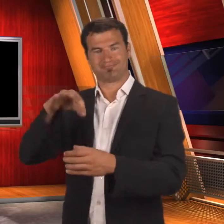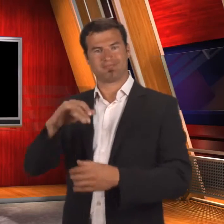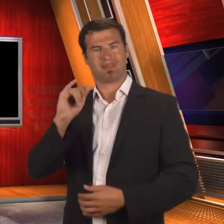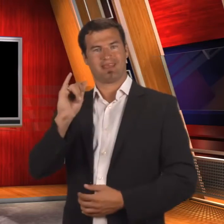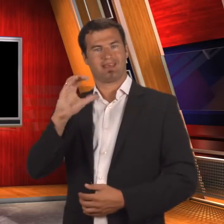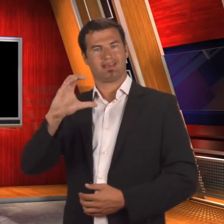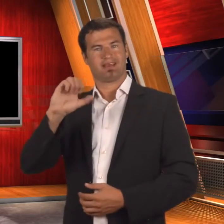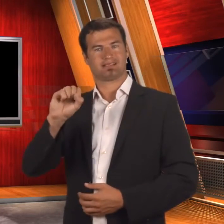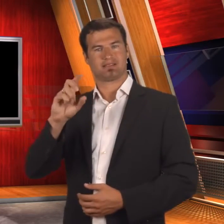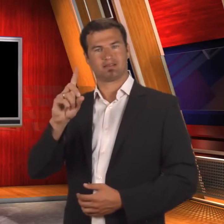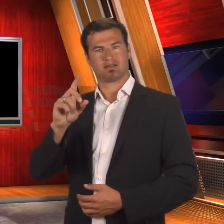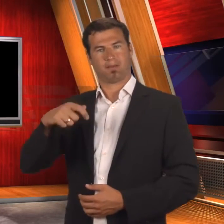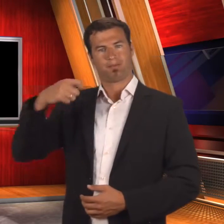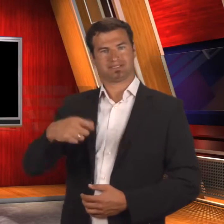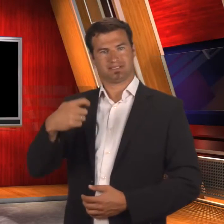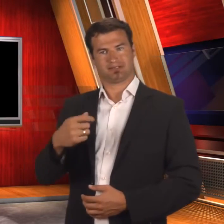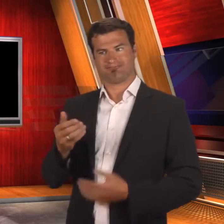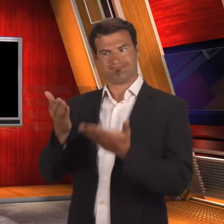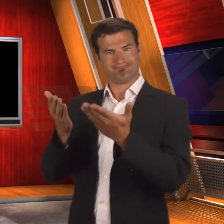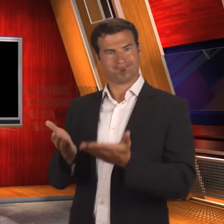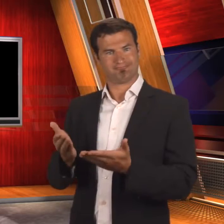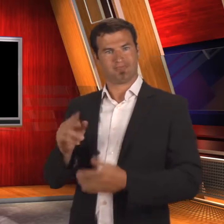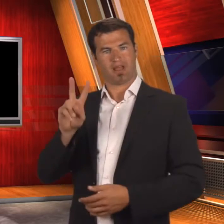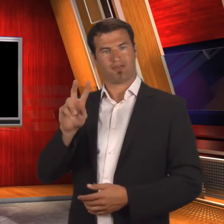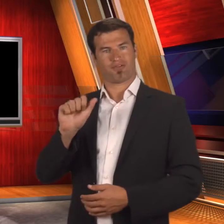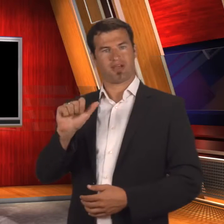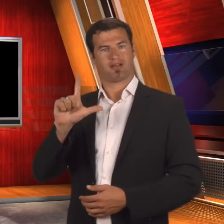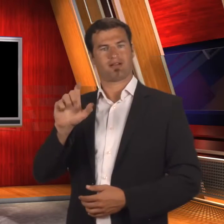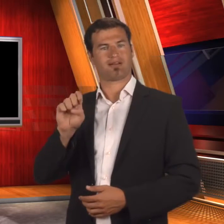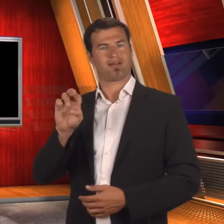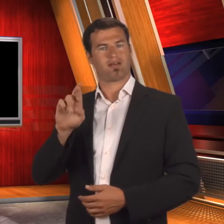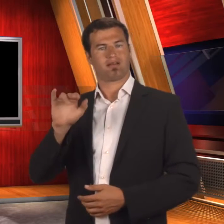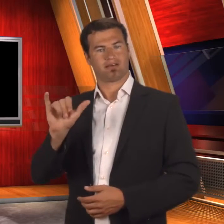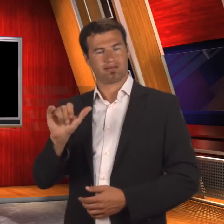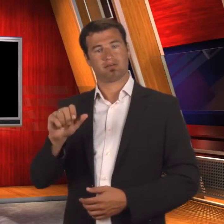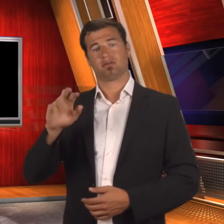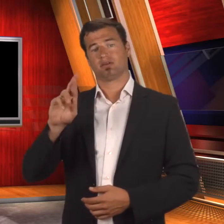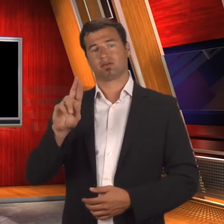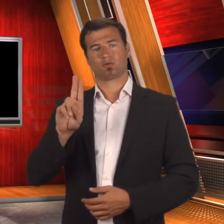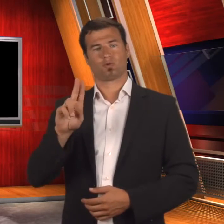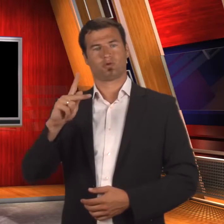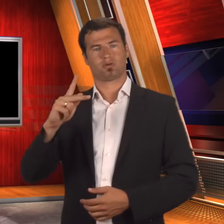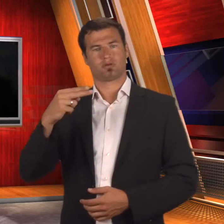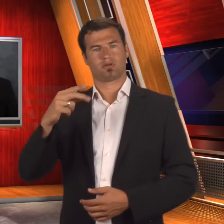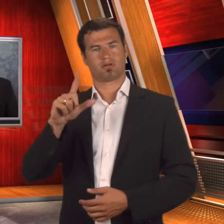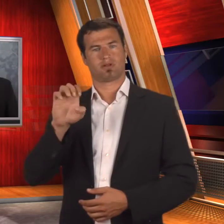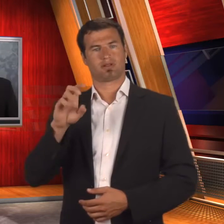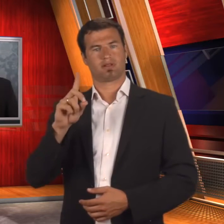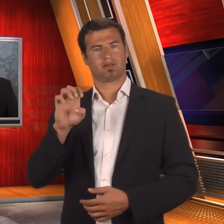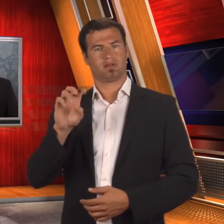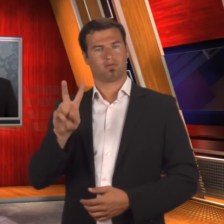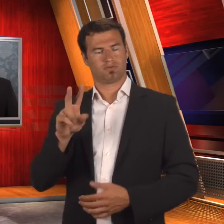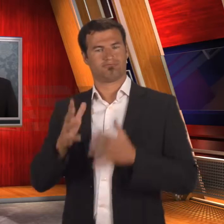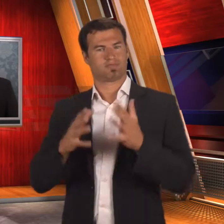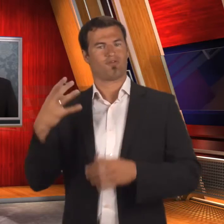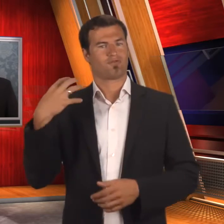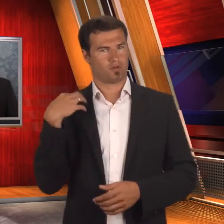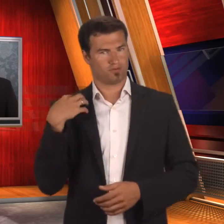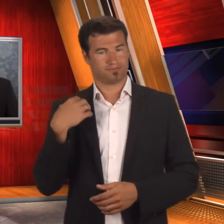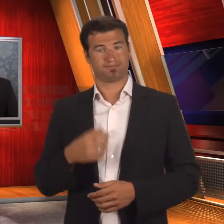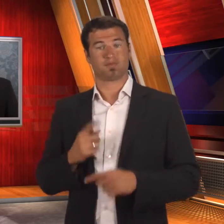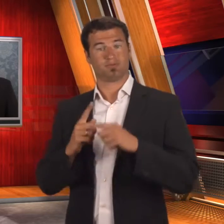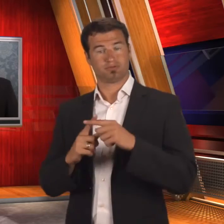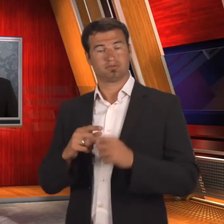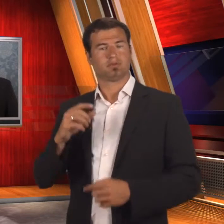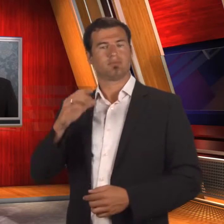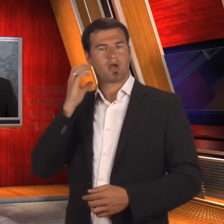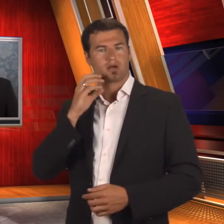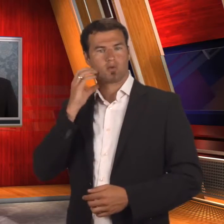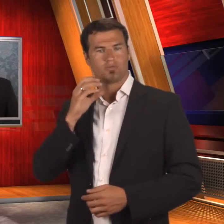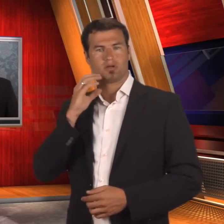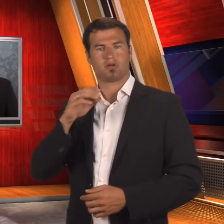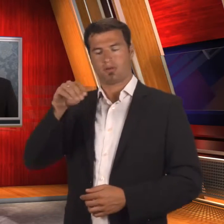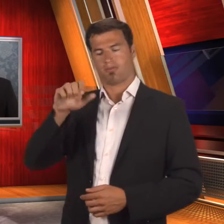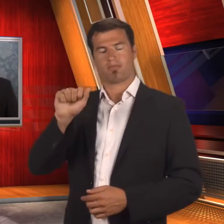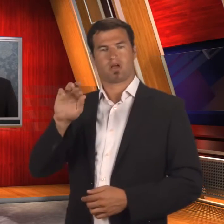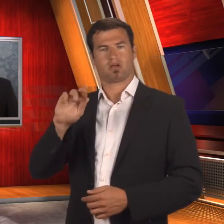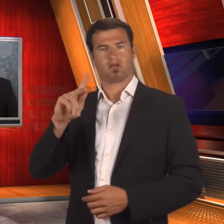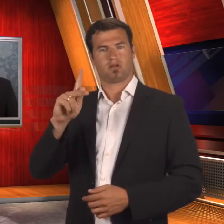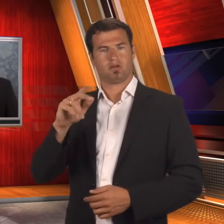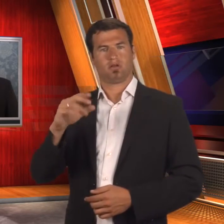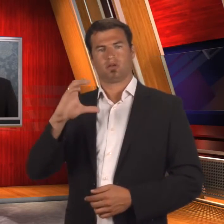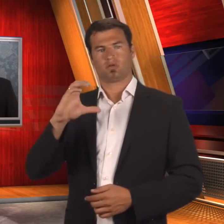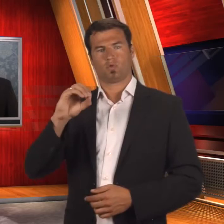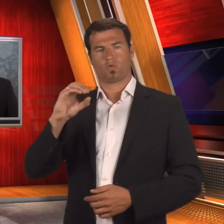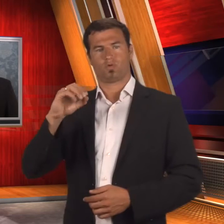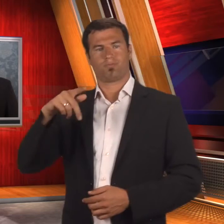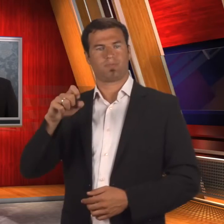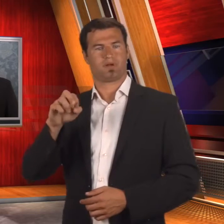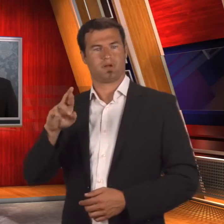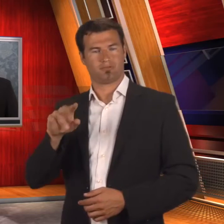New elected ICSD President, Valery Rukhledev and Mark